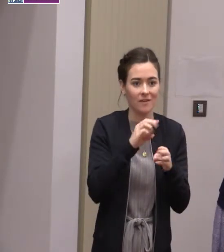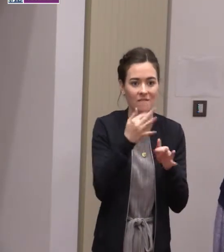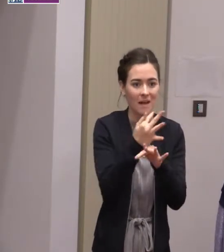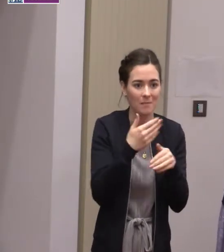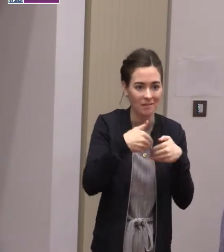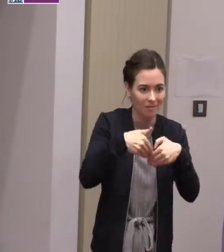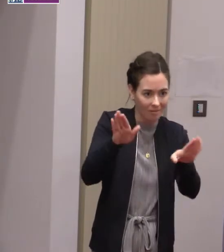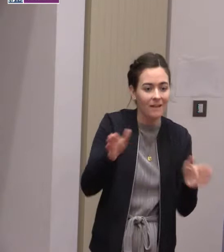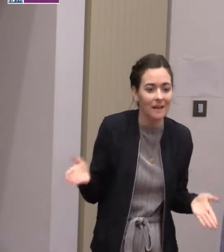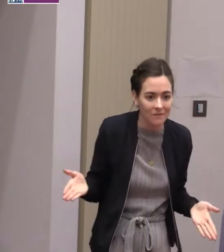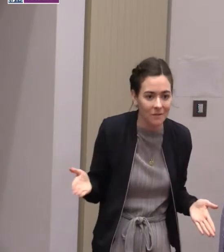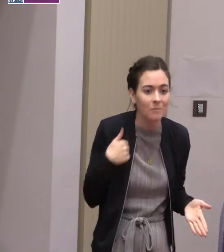bridge what the state is supposed to do.